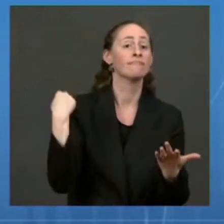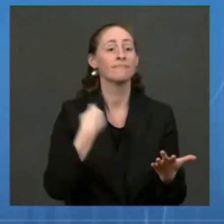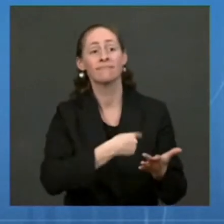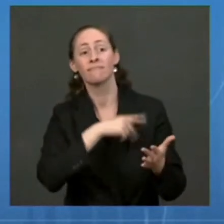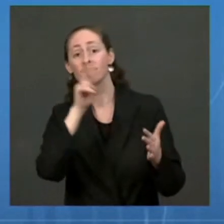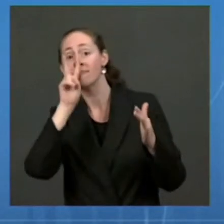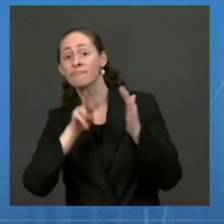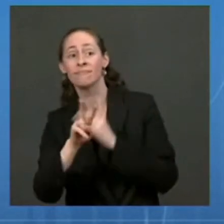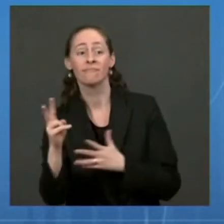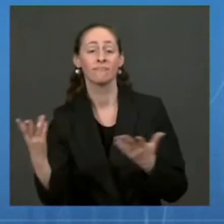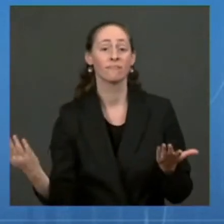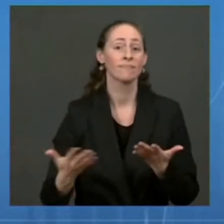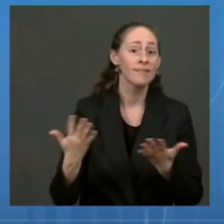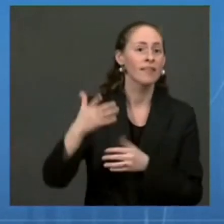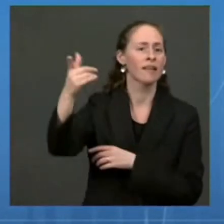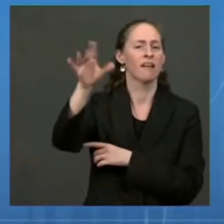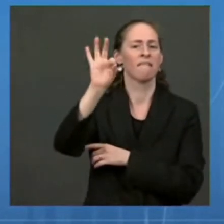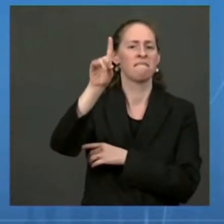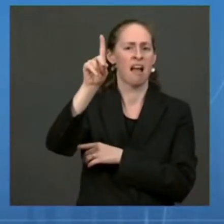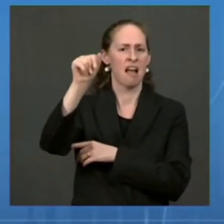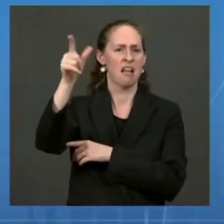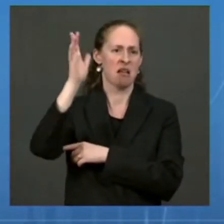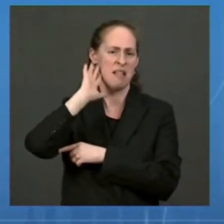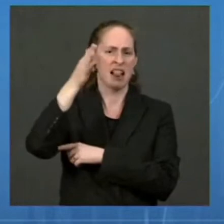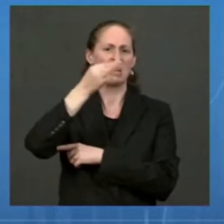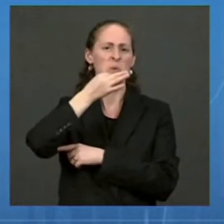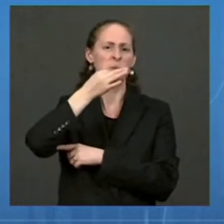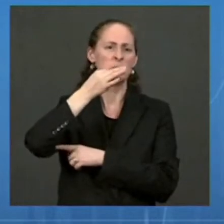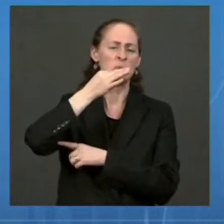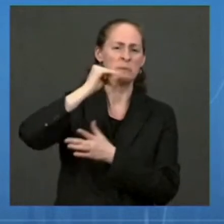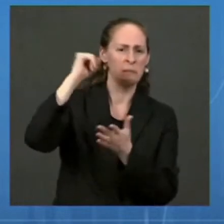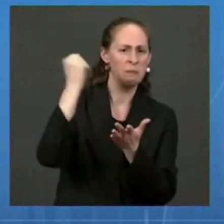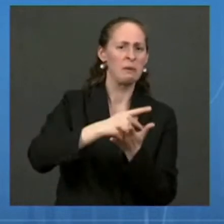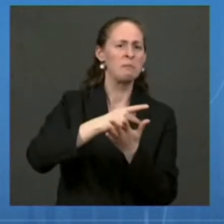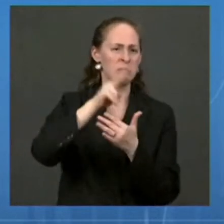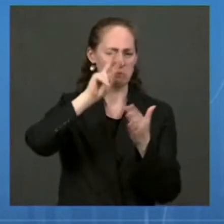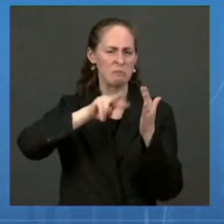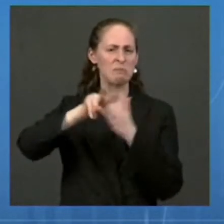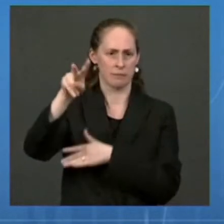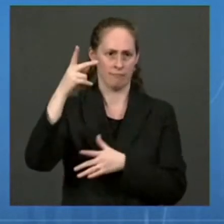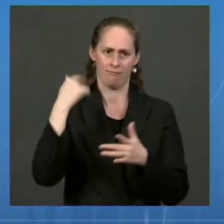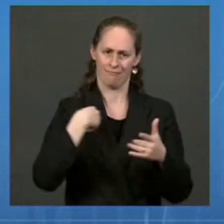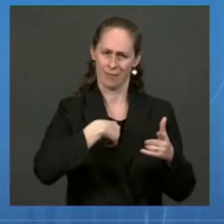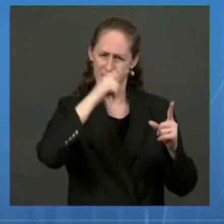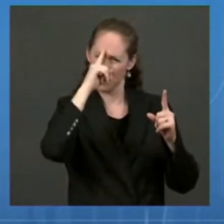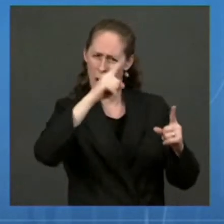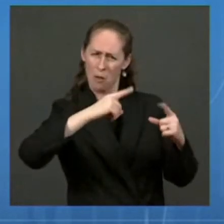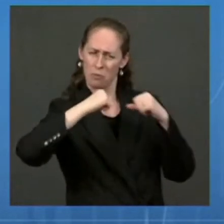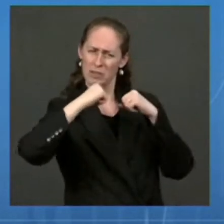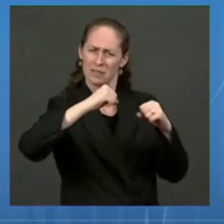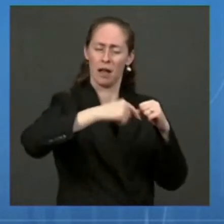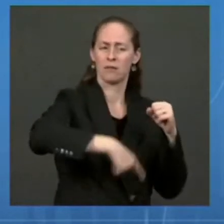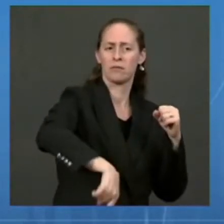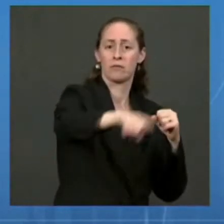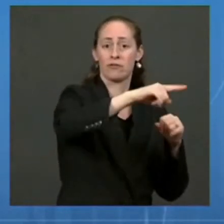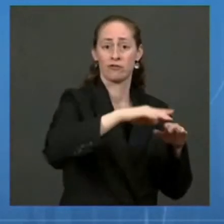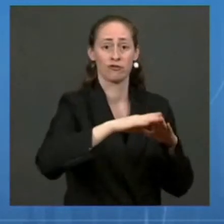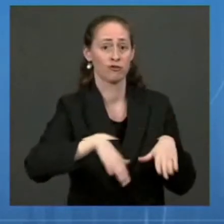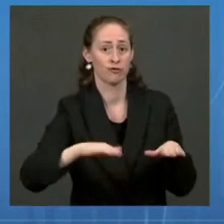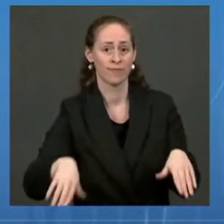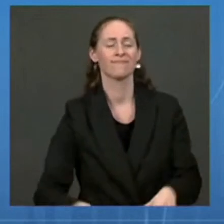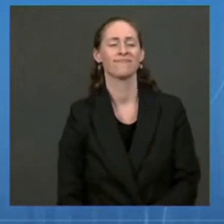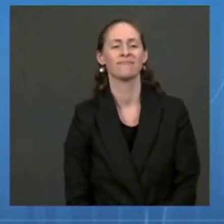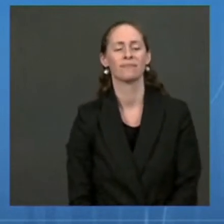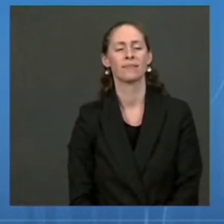19 INFECTIONS IN CHILDREN THAT